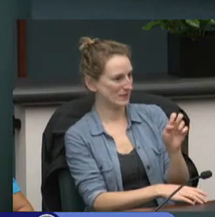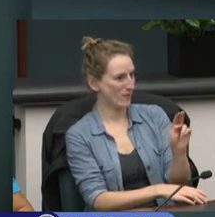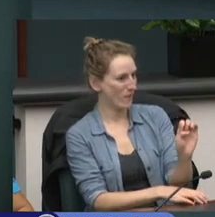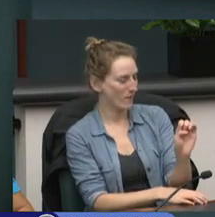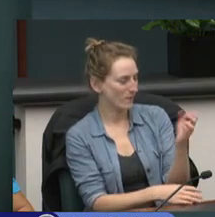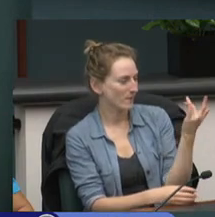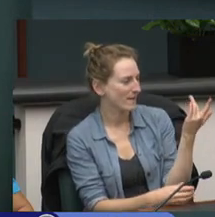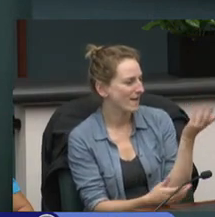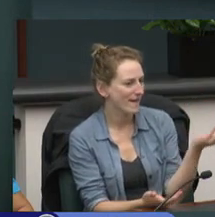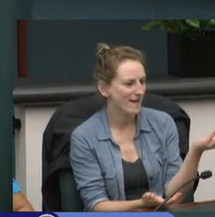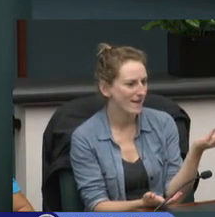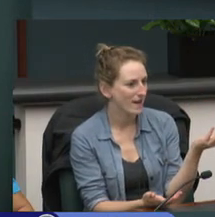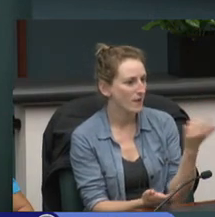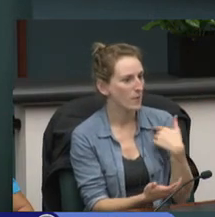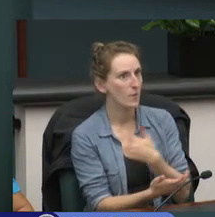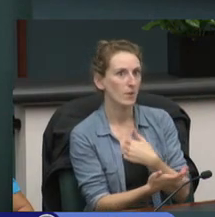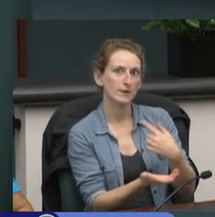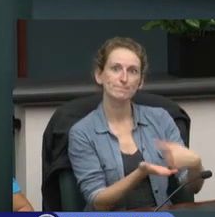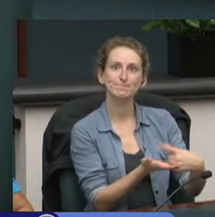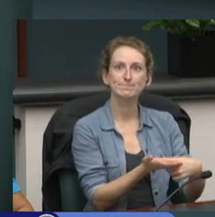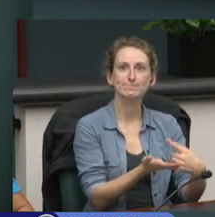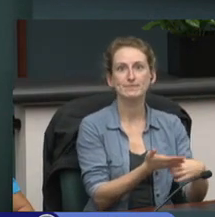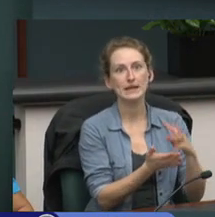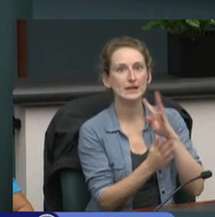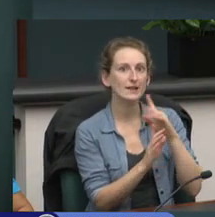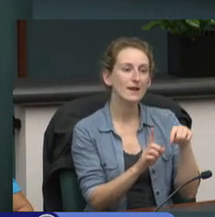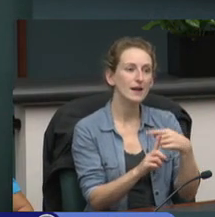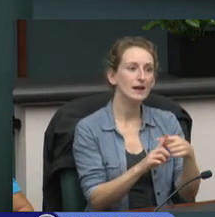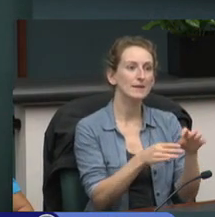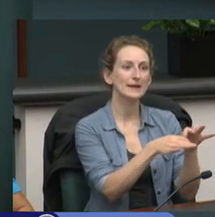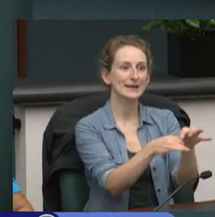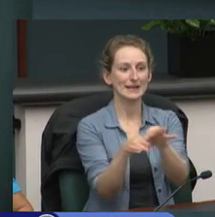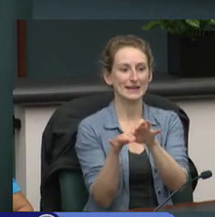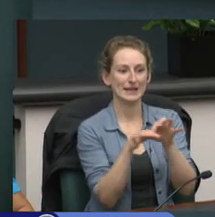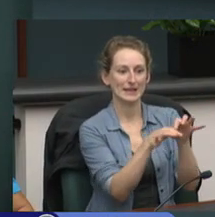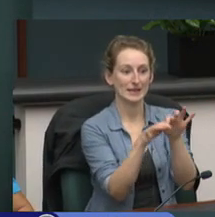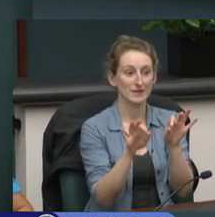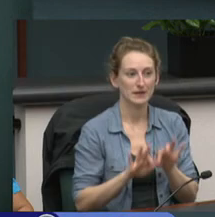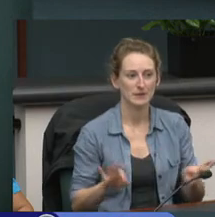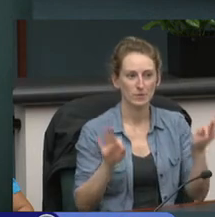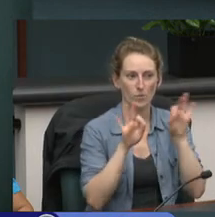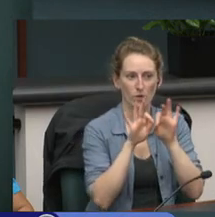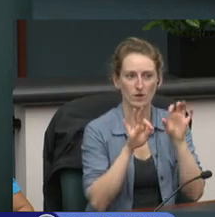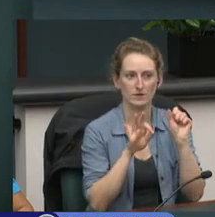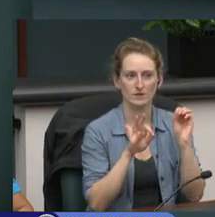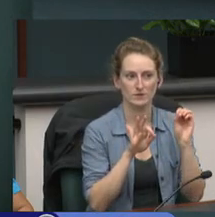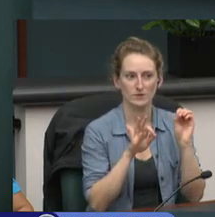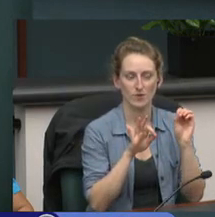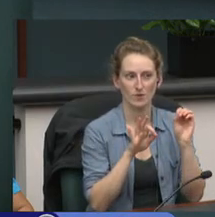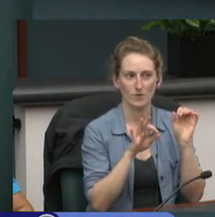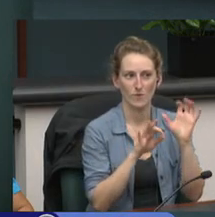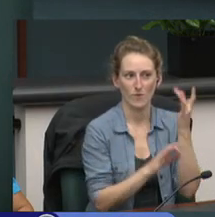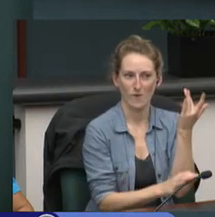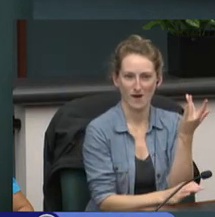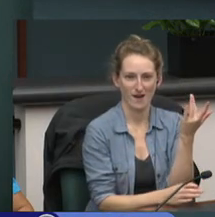connectivity being so important so I'm wondering why that was left in sure I